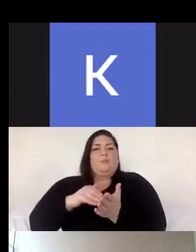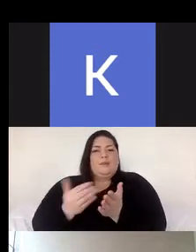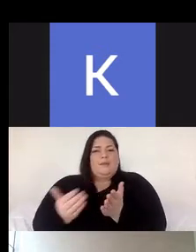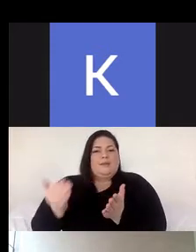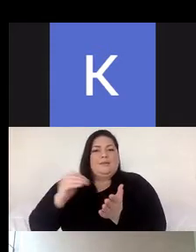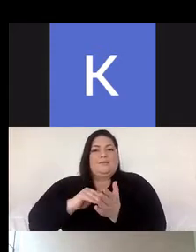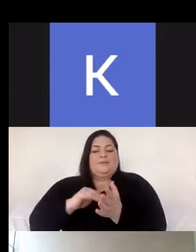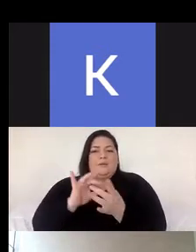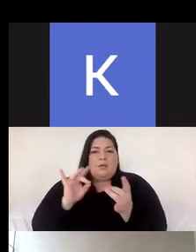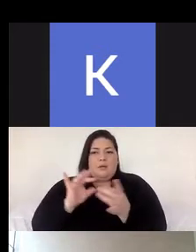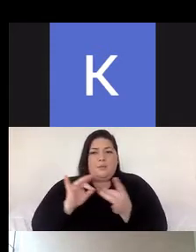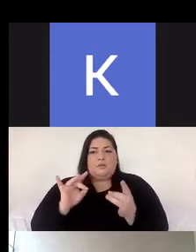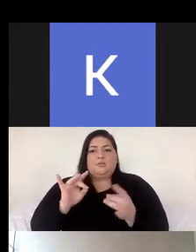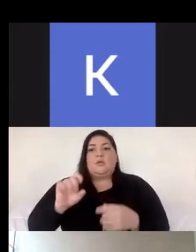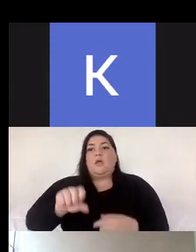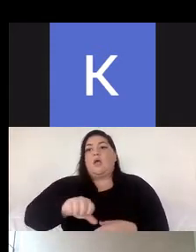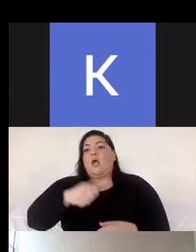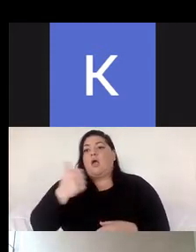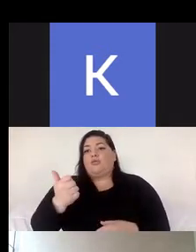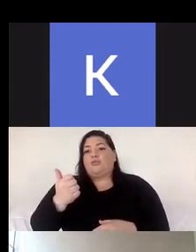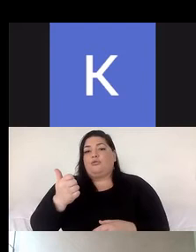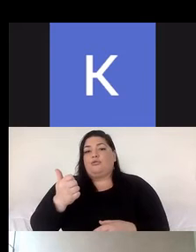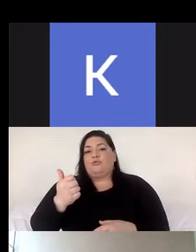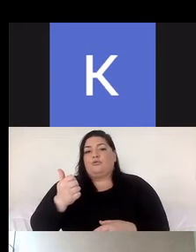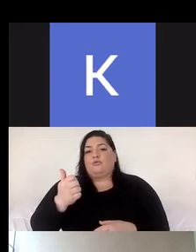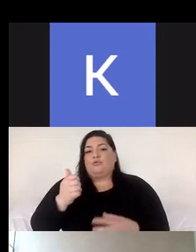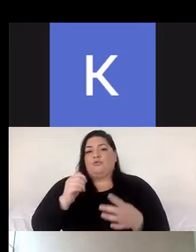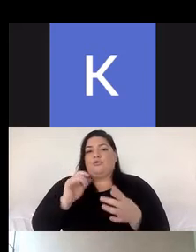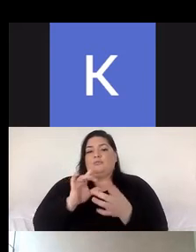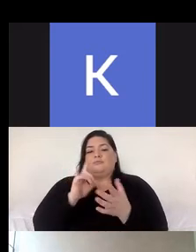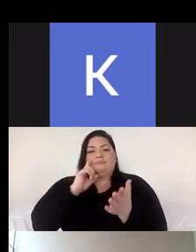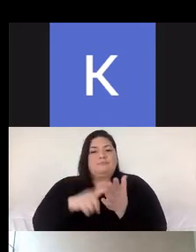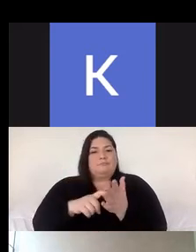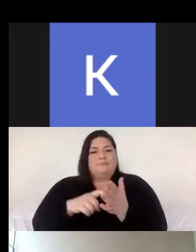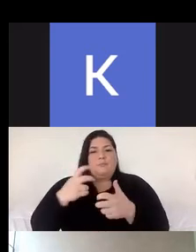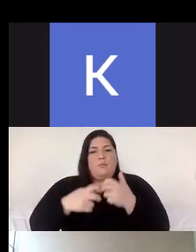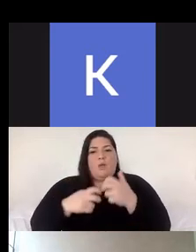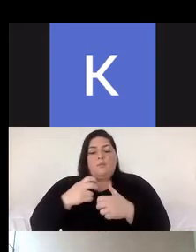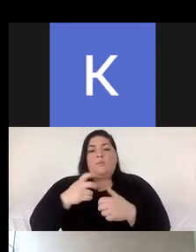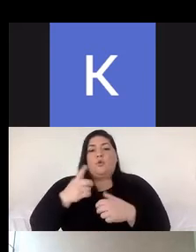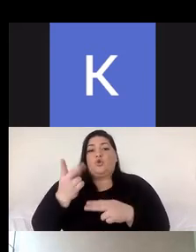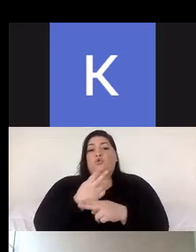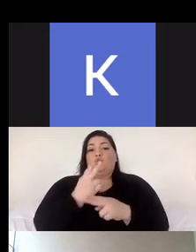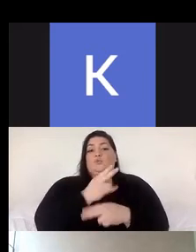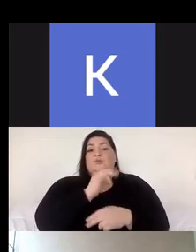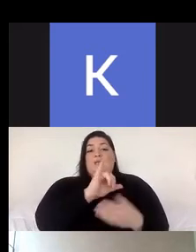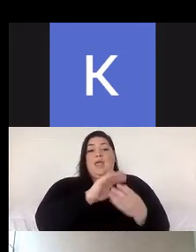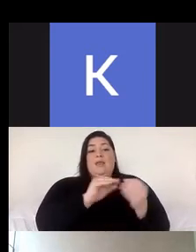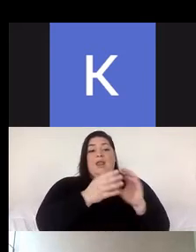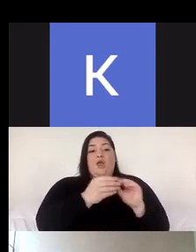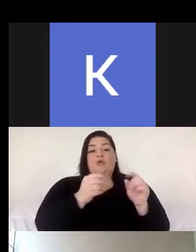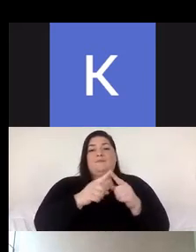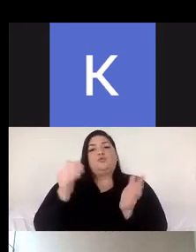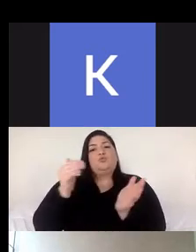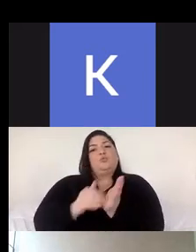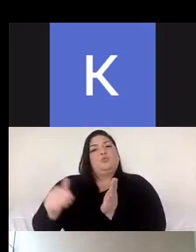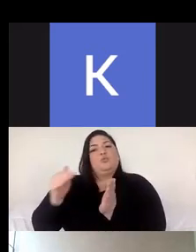Another common thing to avoid is simply using the narrative to restate what was already reported